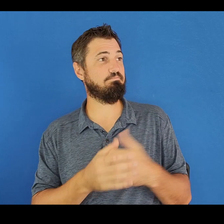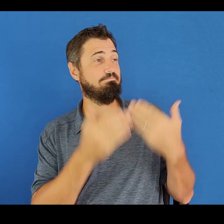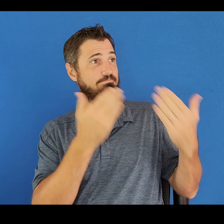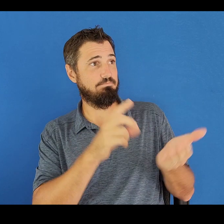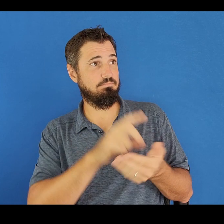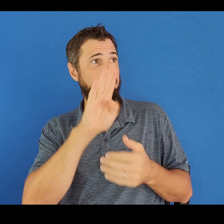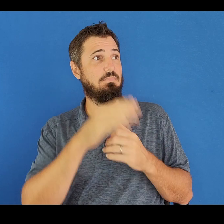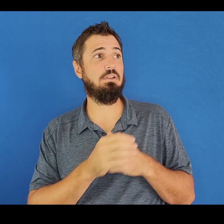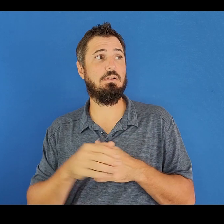Thanks Dr. B